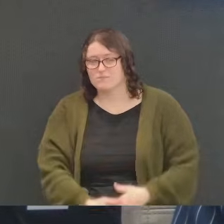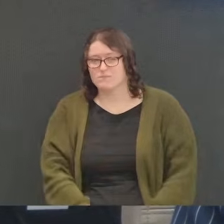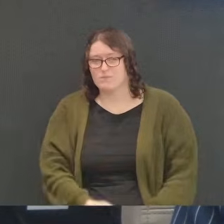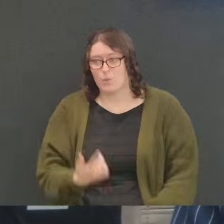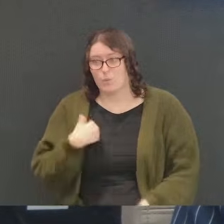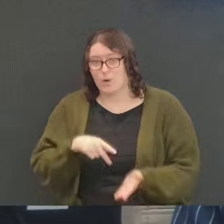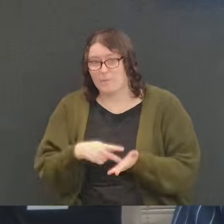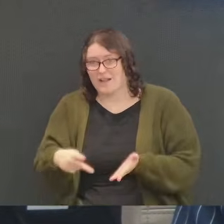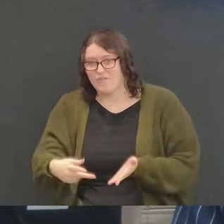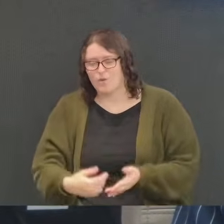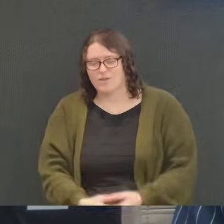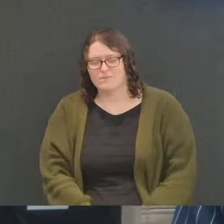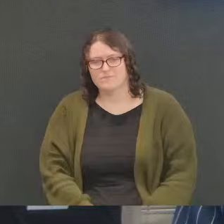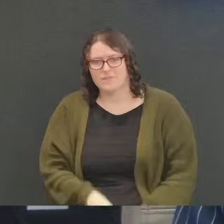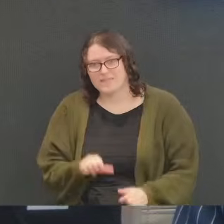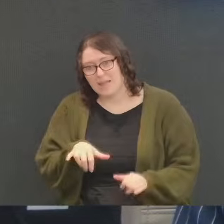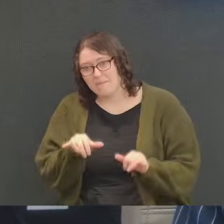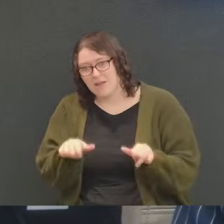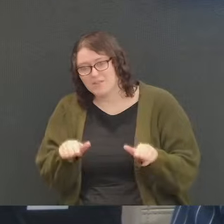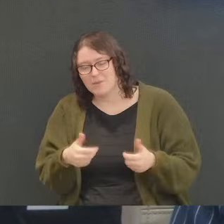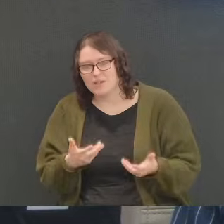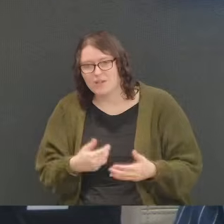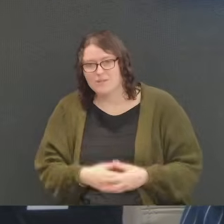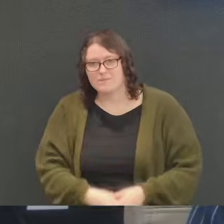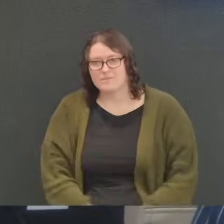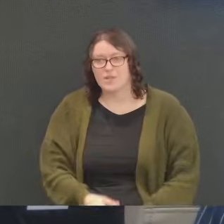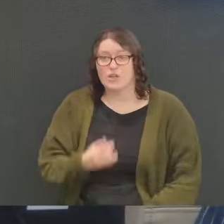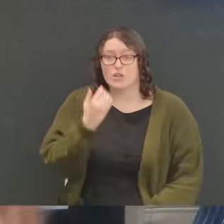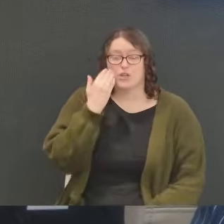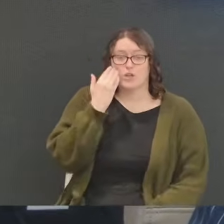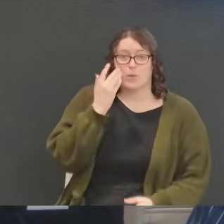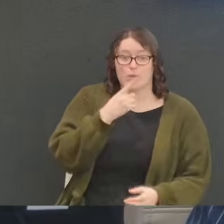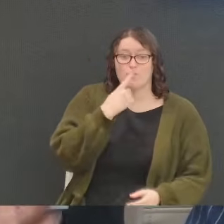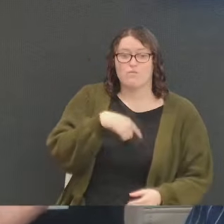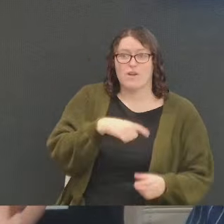or is that a possibility? Now, when you go to the Red Stadium, they got the big thing. Welcome to